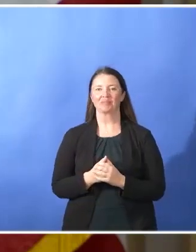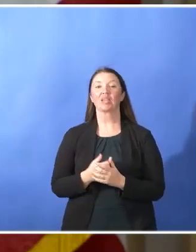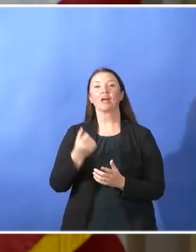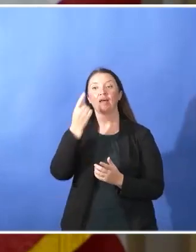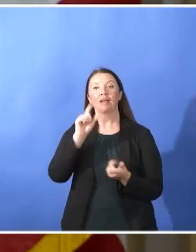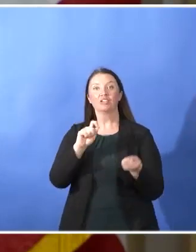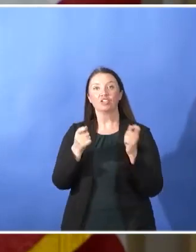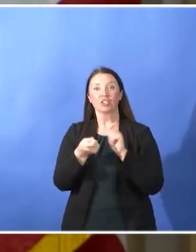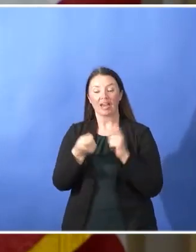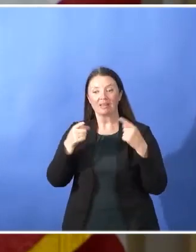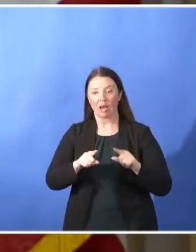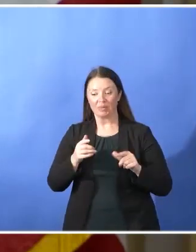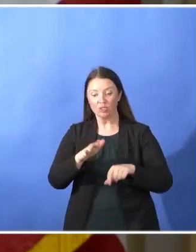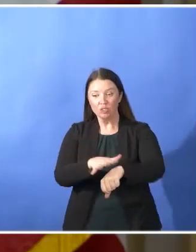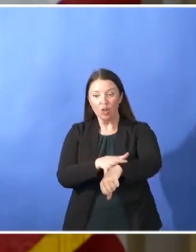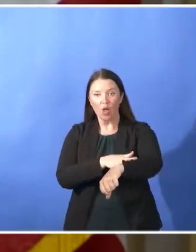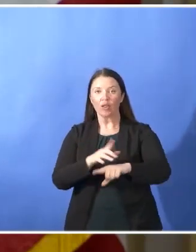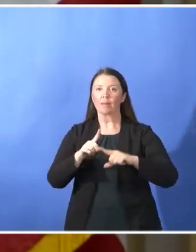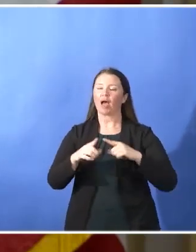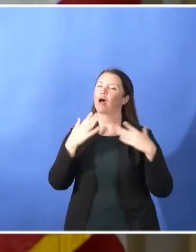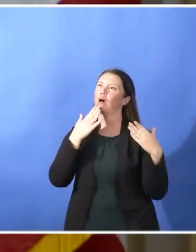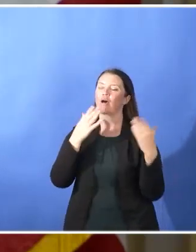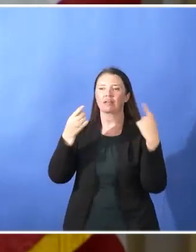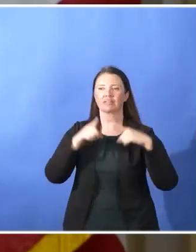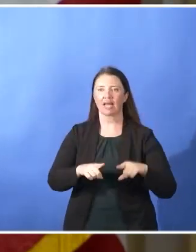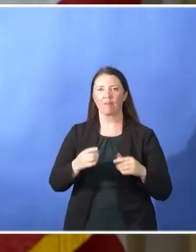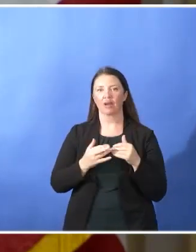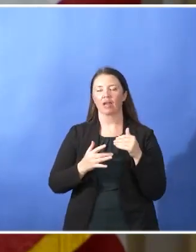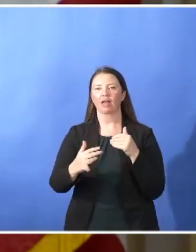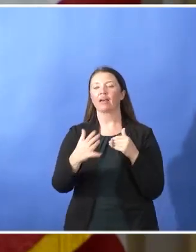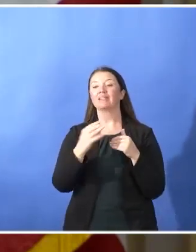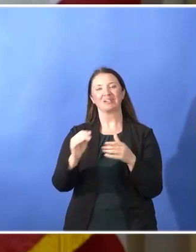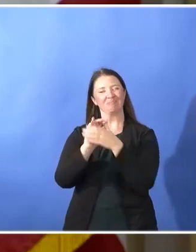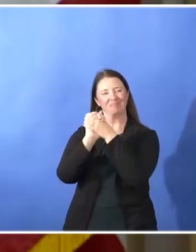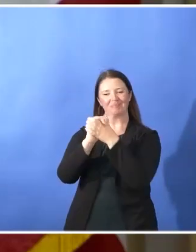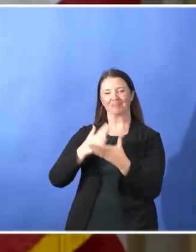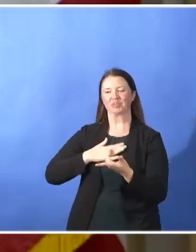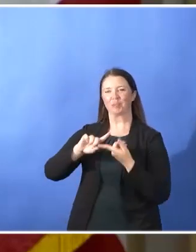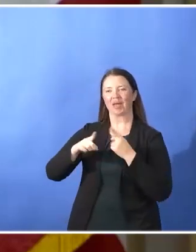CONGRATULATIONS TO MY FRIEND AND COLLEAGUE DOREEN, WHO I